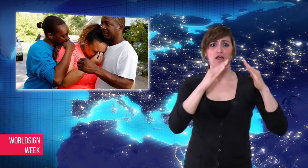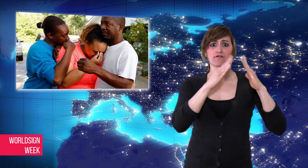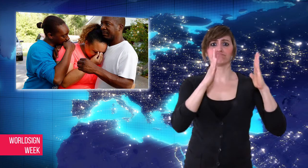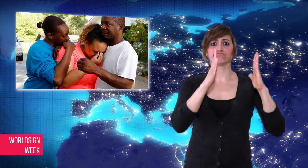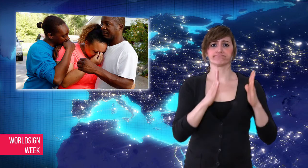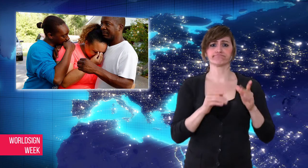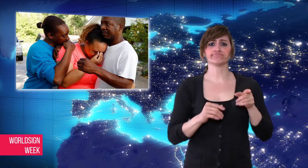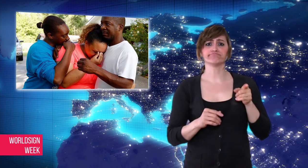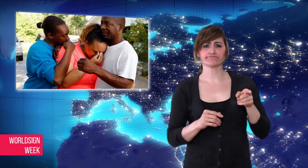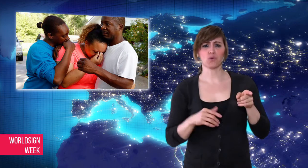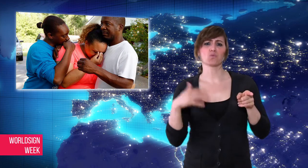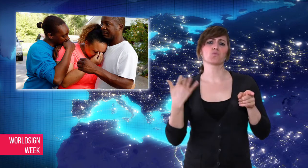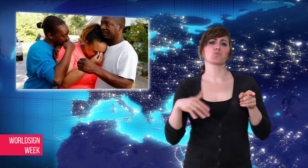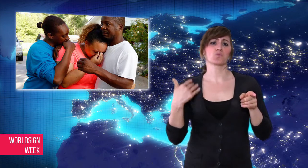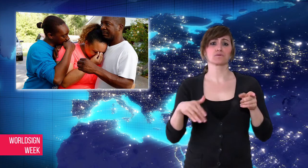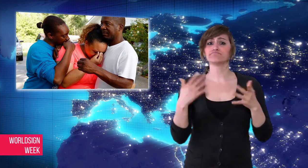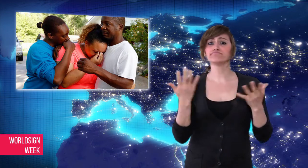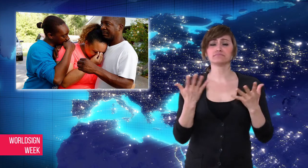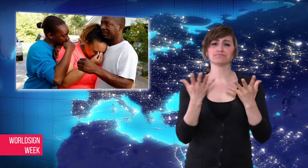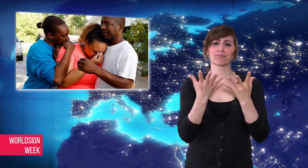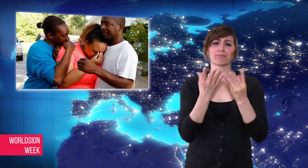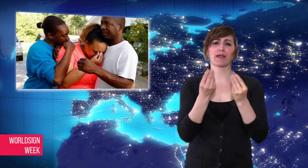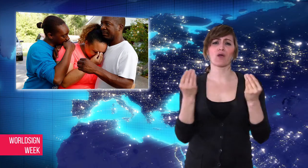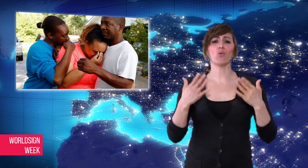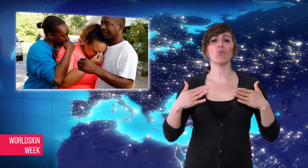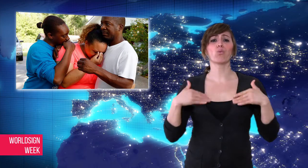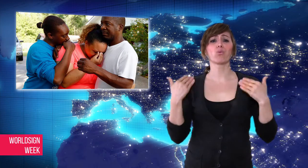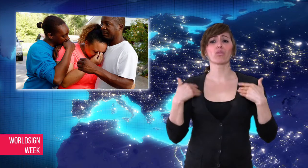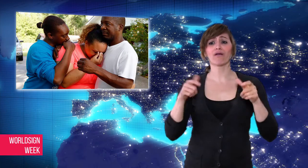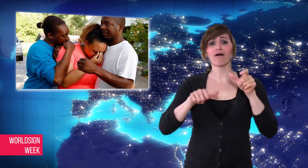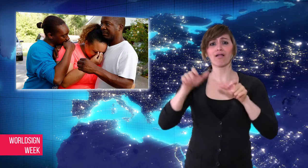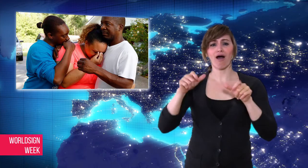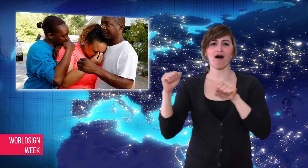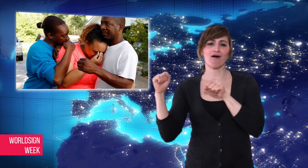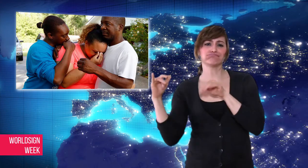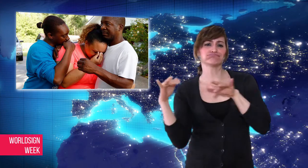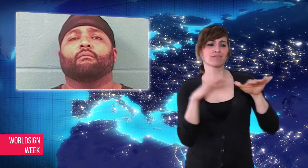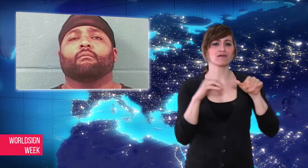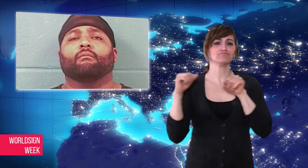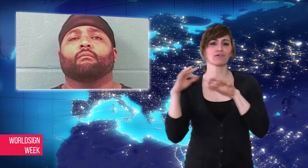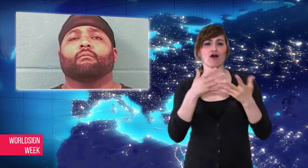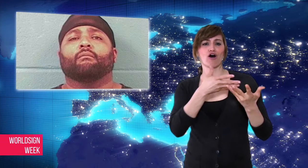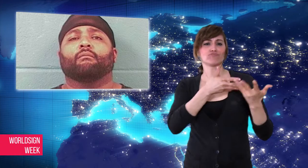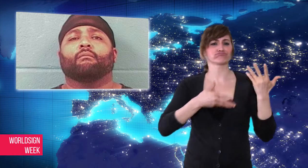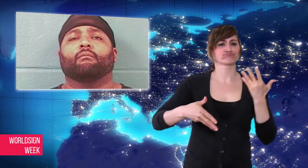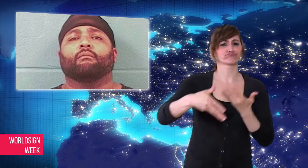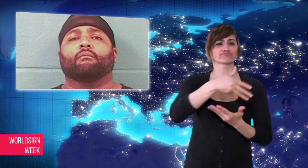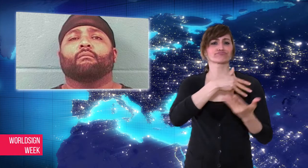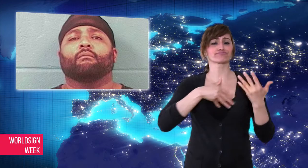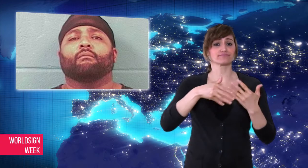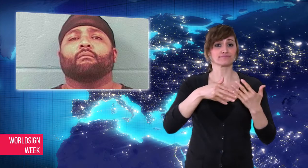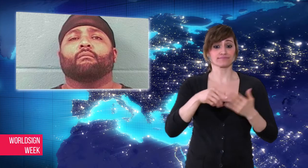the parents were out of of town, Godbolt